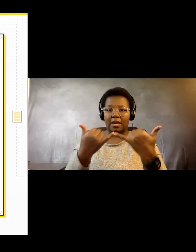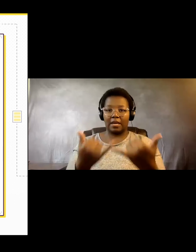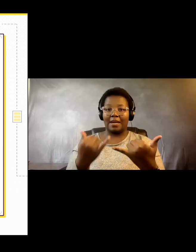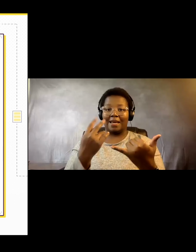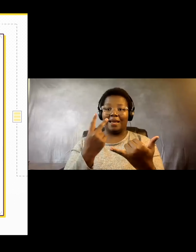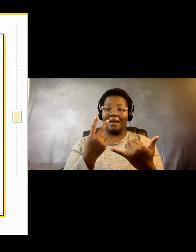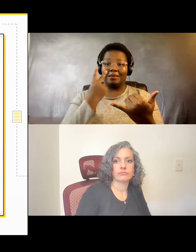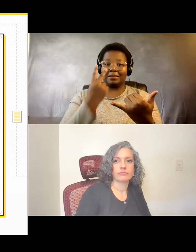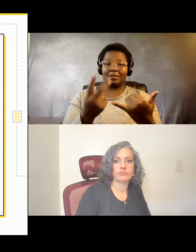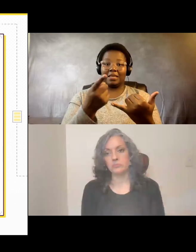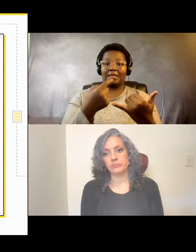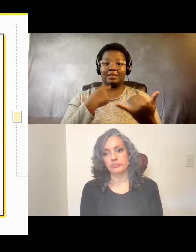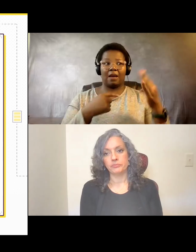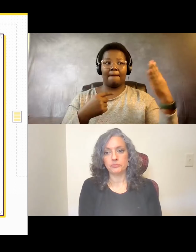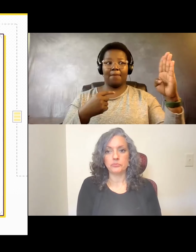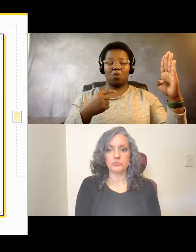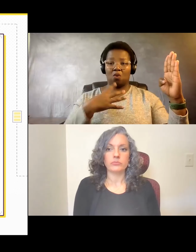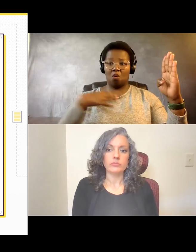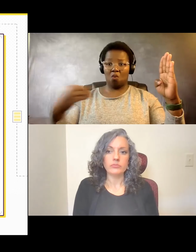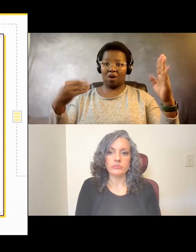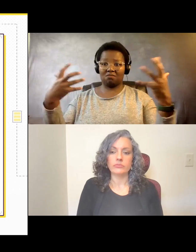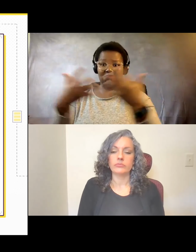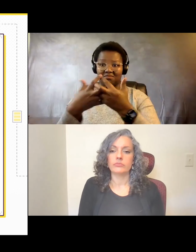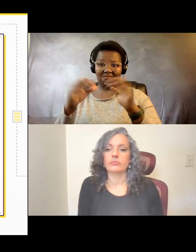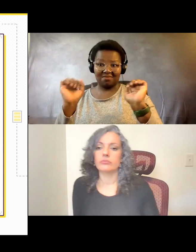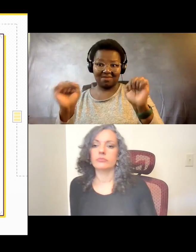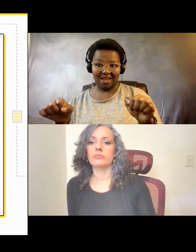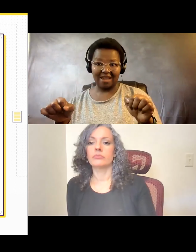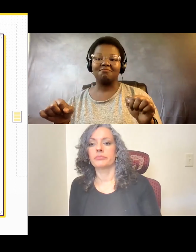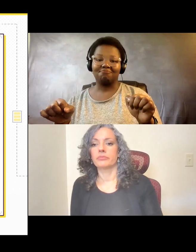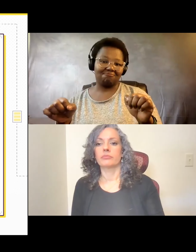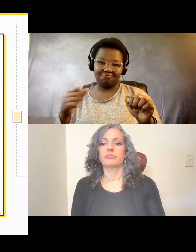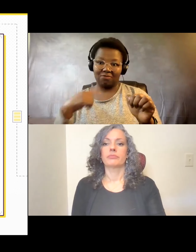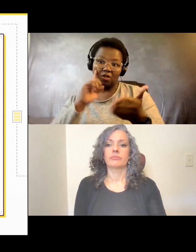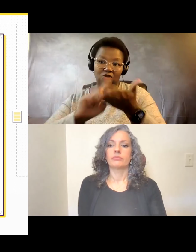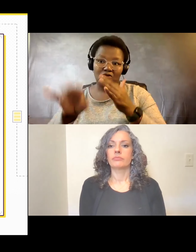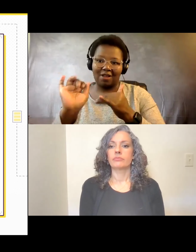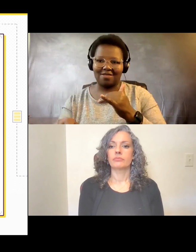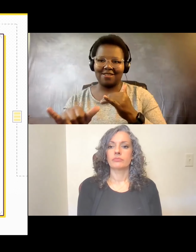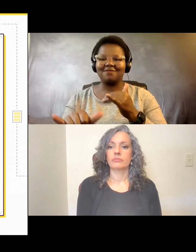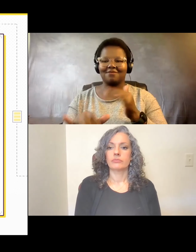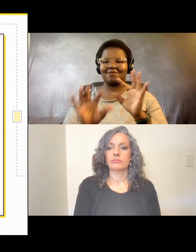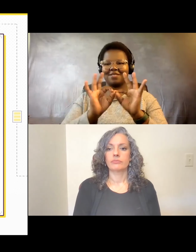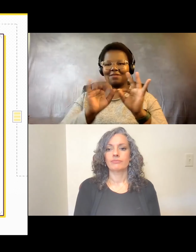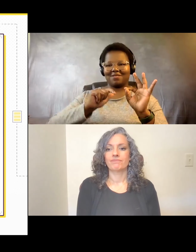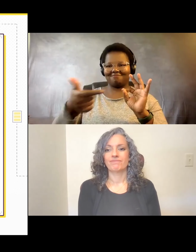you use this blue with a white background or white text? Is this ... does this work with the AA or